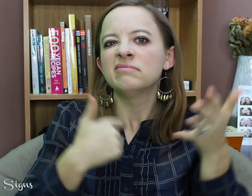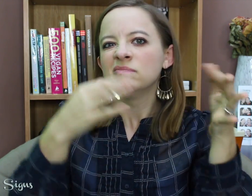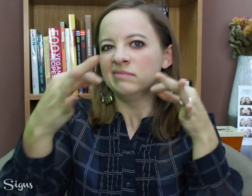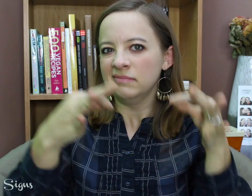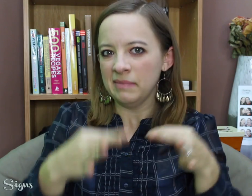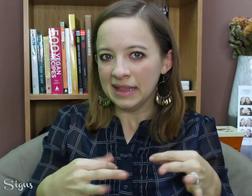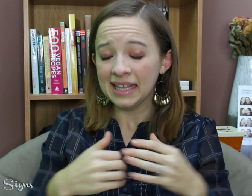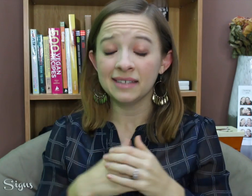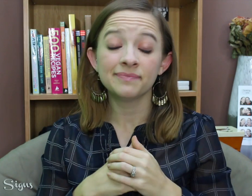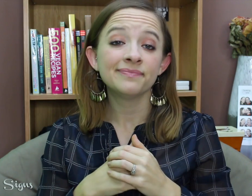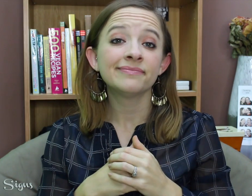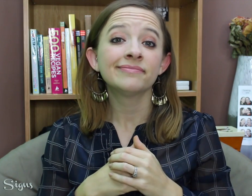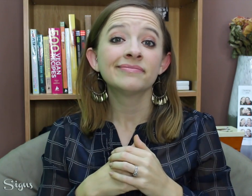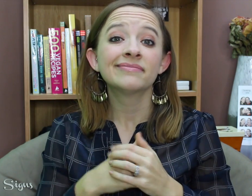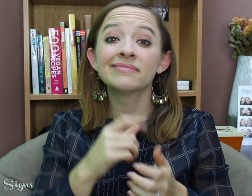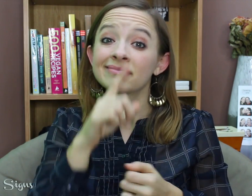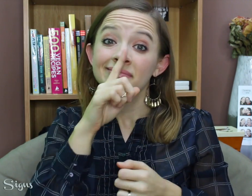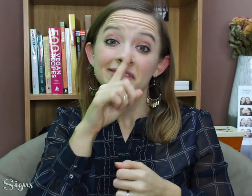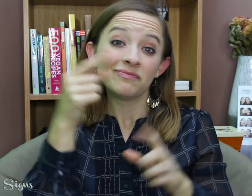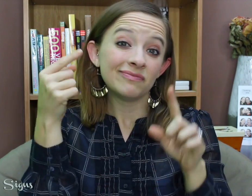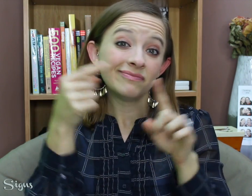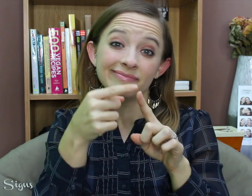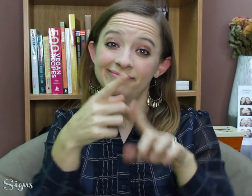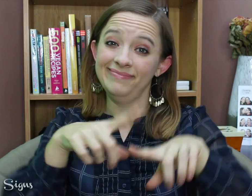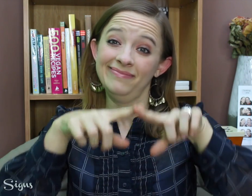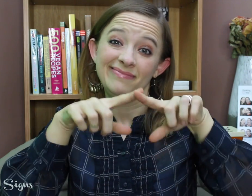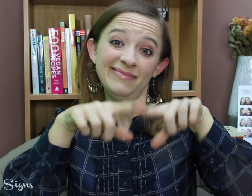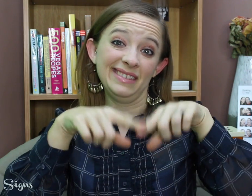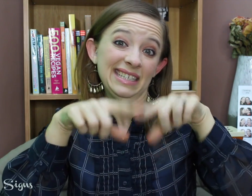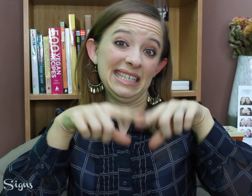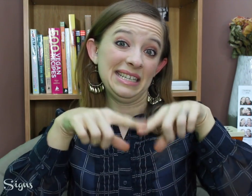uh interpreter's money in general. So let me explain, I mean